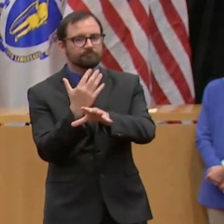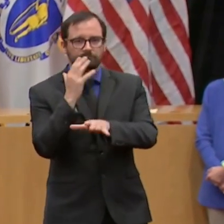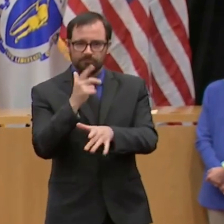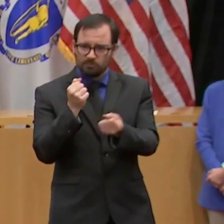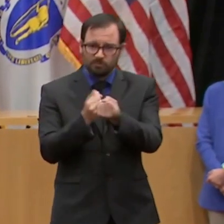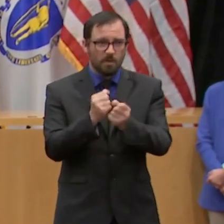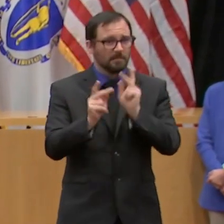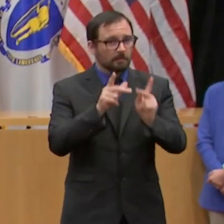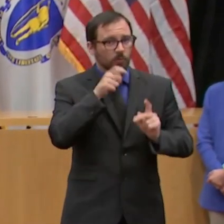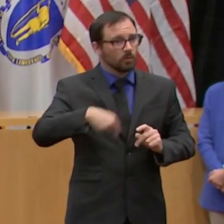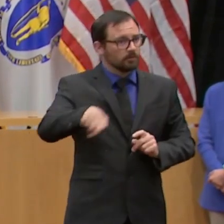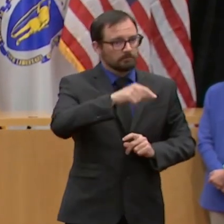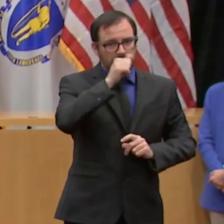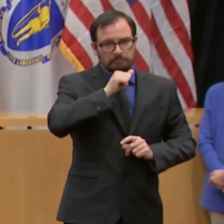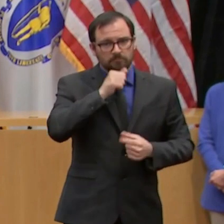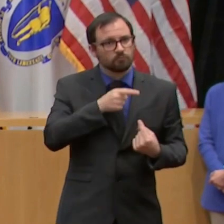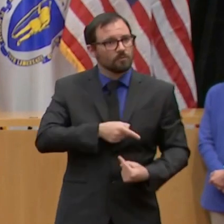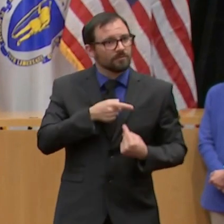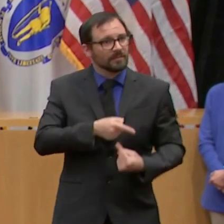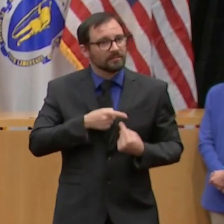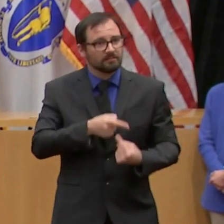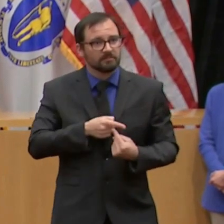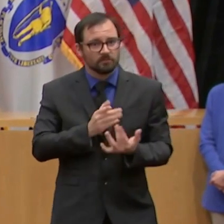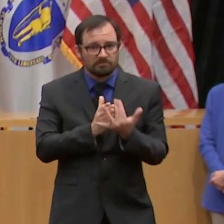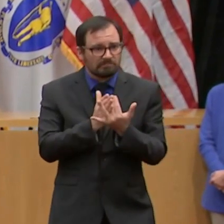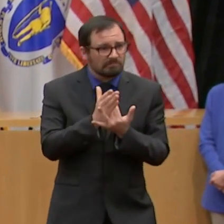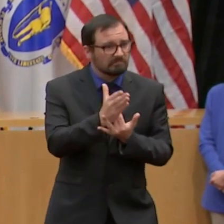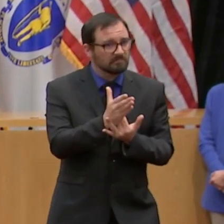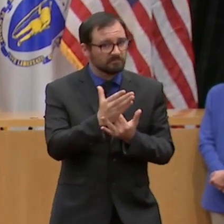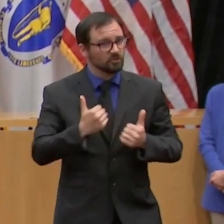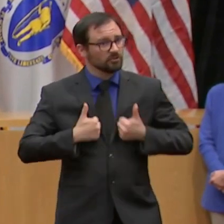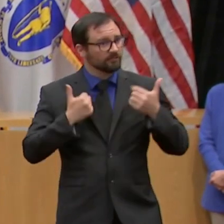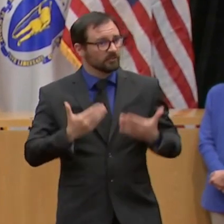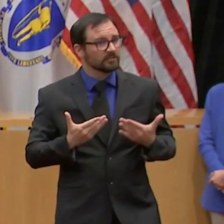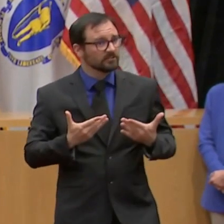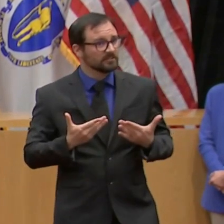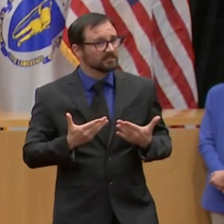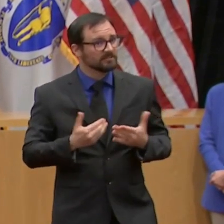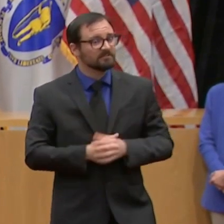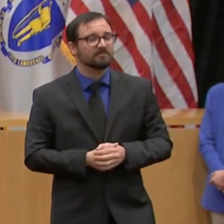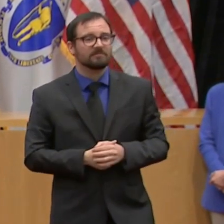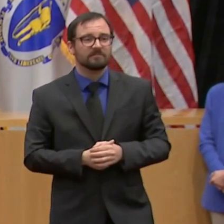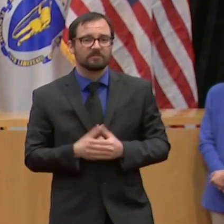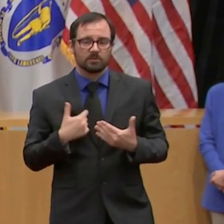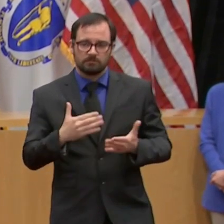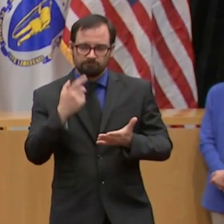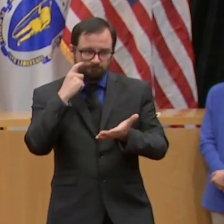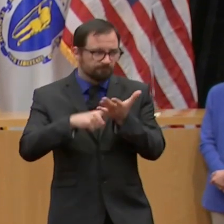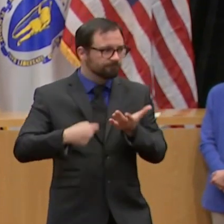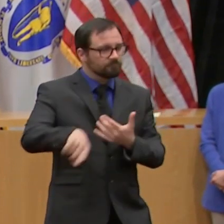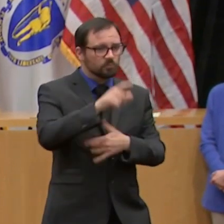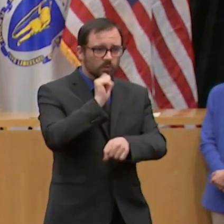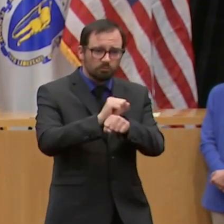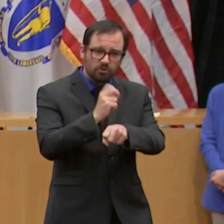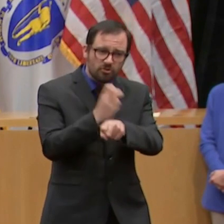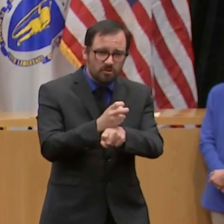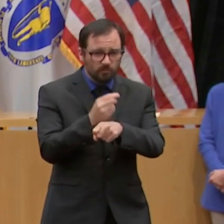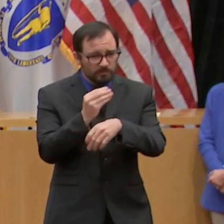UTILIZING TECHNOLOGY TO CONTINUE SUPPORTING SURVIVORS. I'M INCREDIBLY THANKFUL FOR THEIR EFFORTS TO MAKE SURE THAT